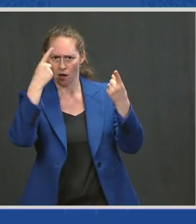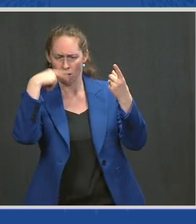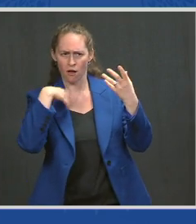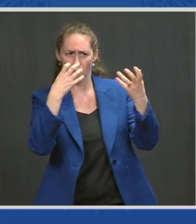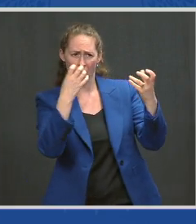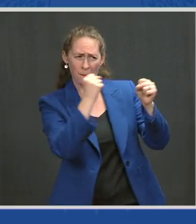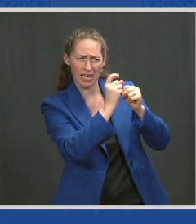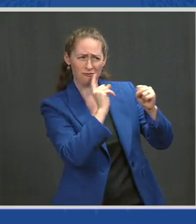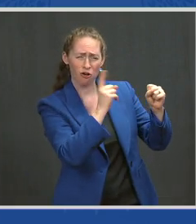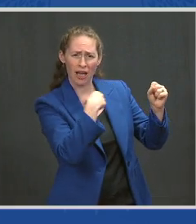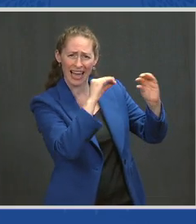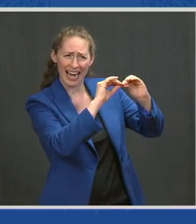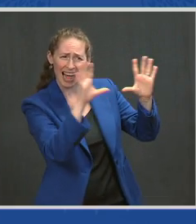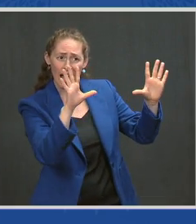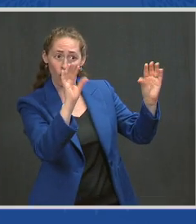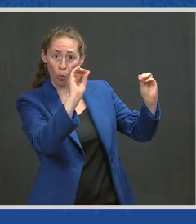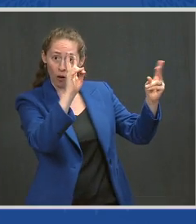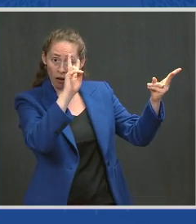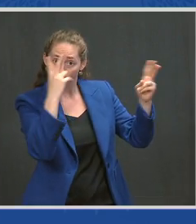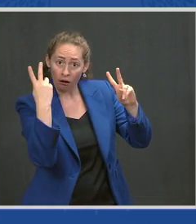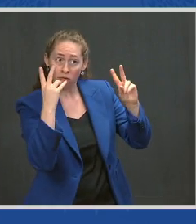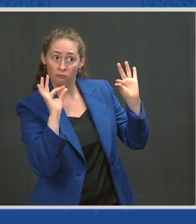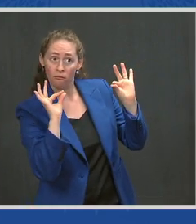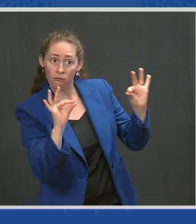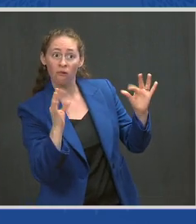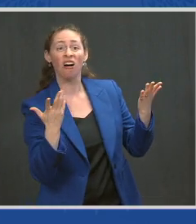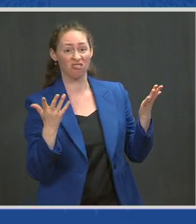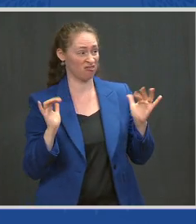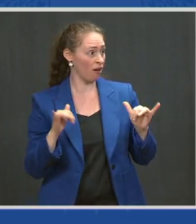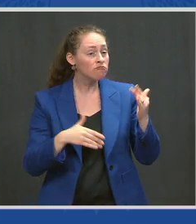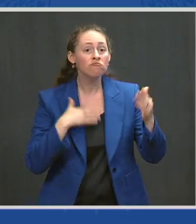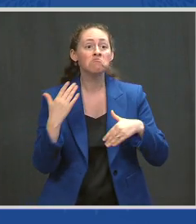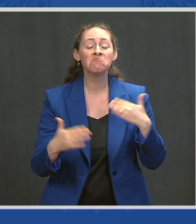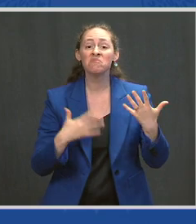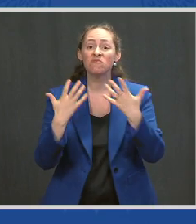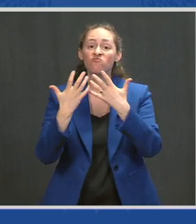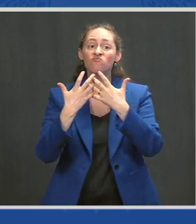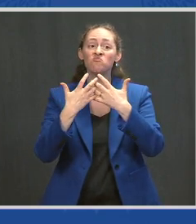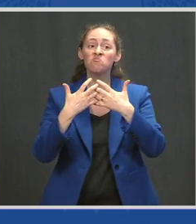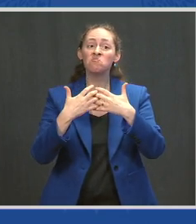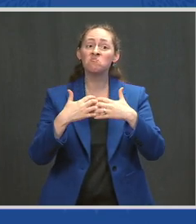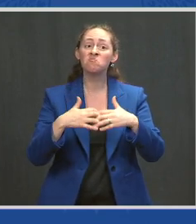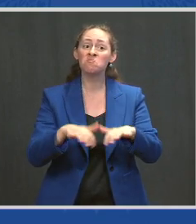And -- and so it was -- it was -- kind of, after two hours there, we looked at each other like,